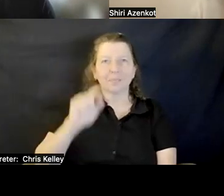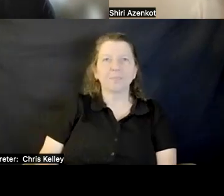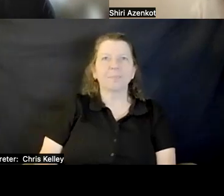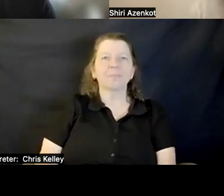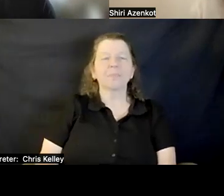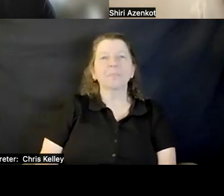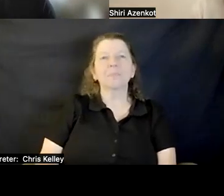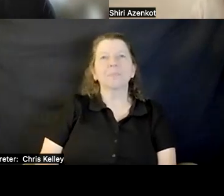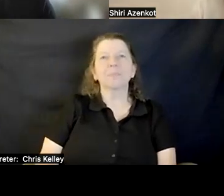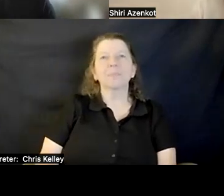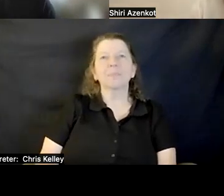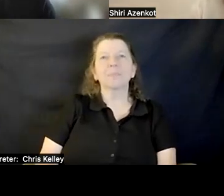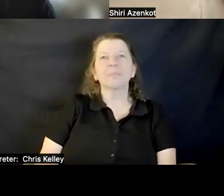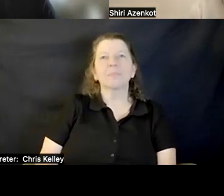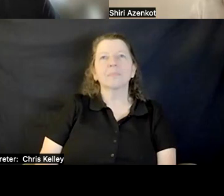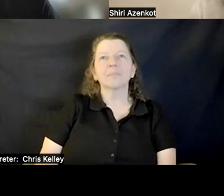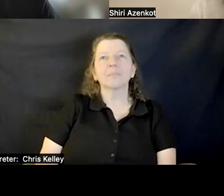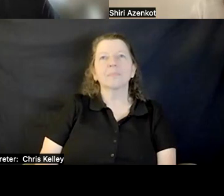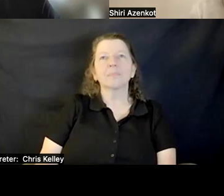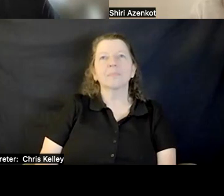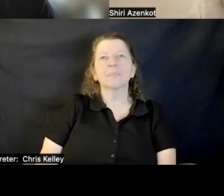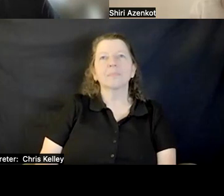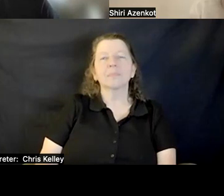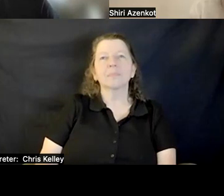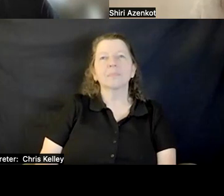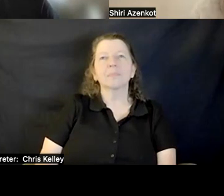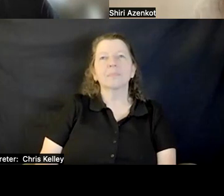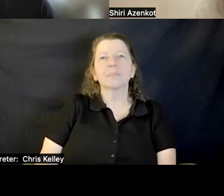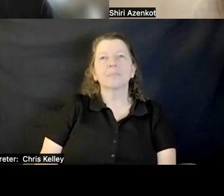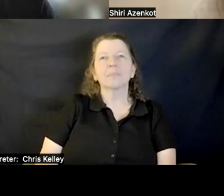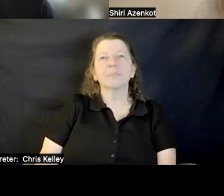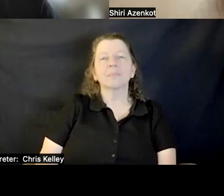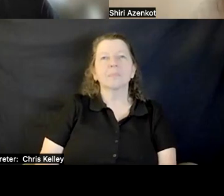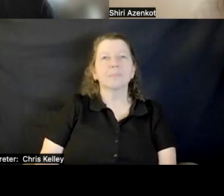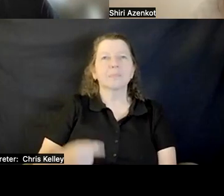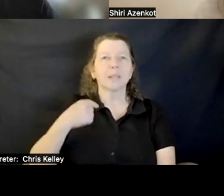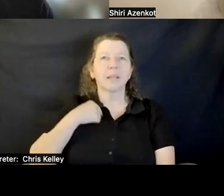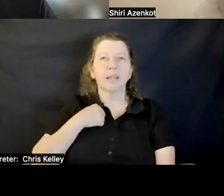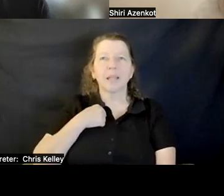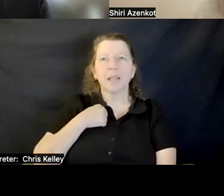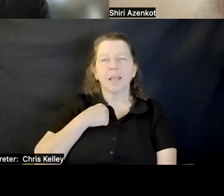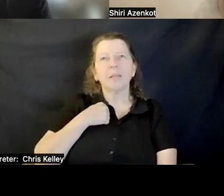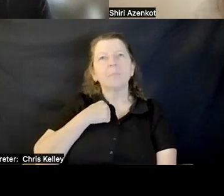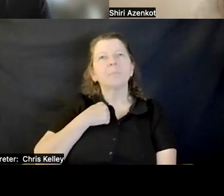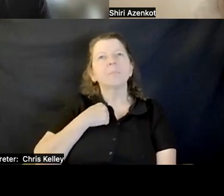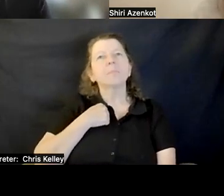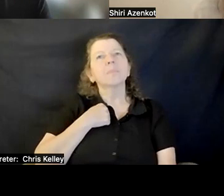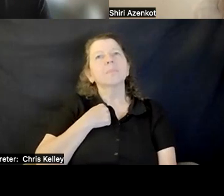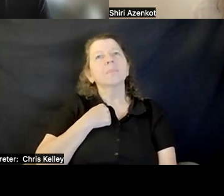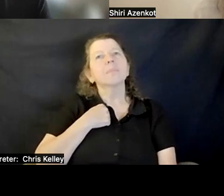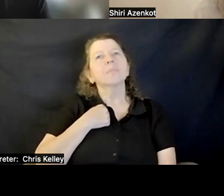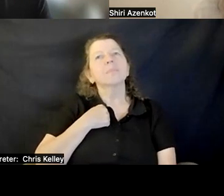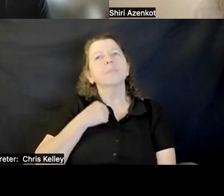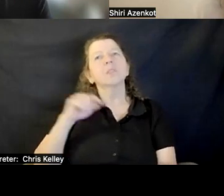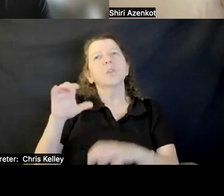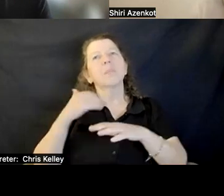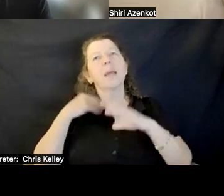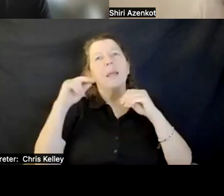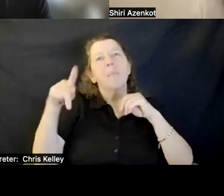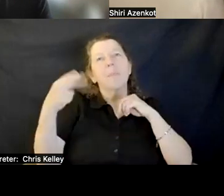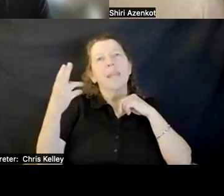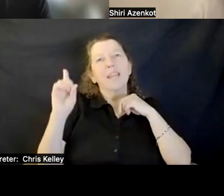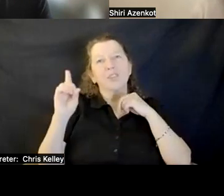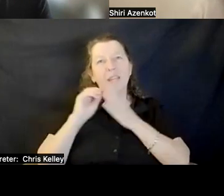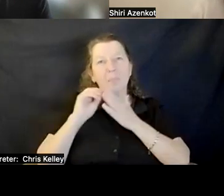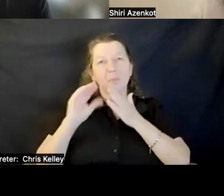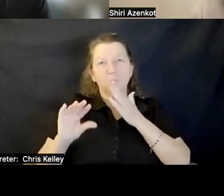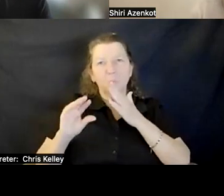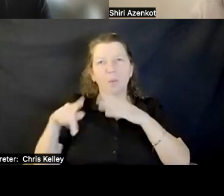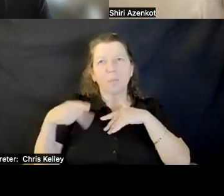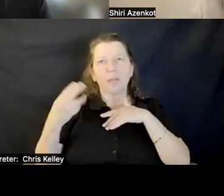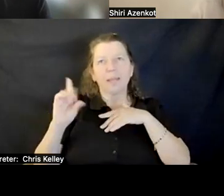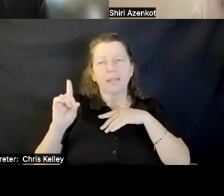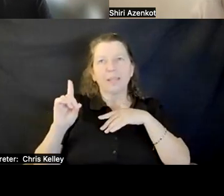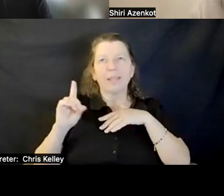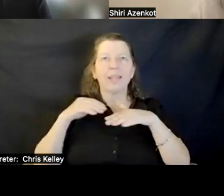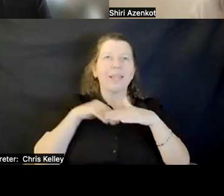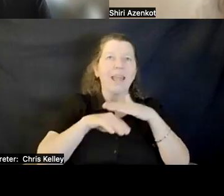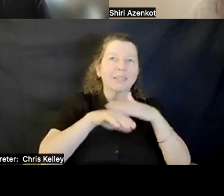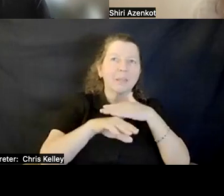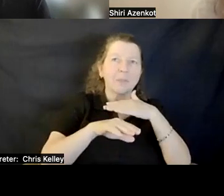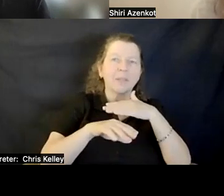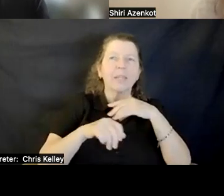I am living in the south of Germany and I'm doing my PhD inaccessibility, about